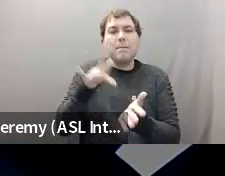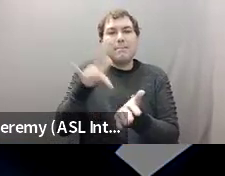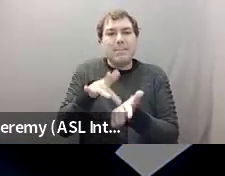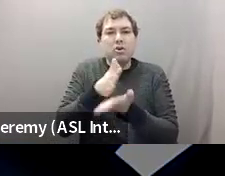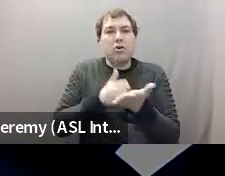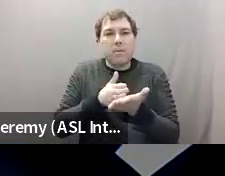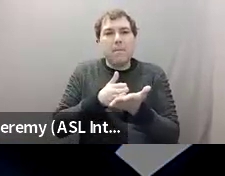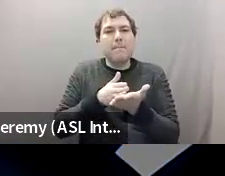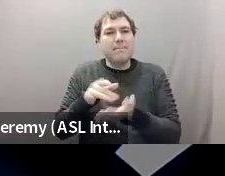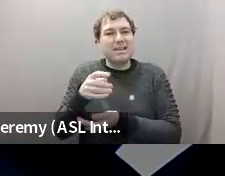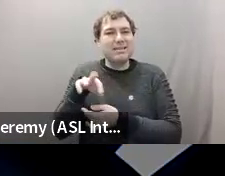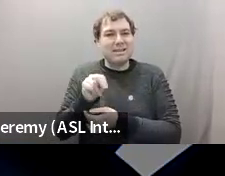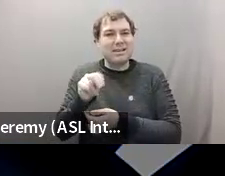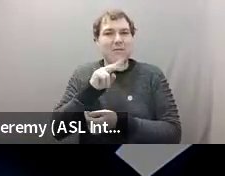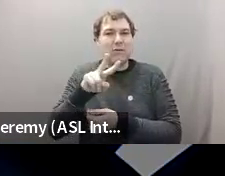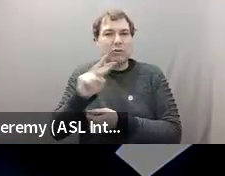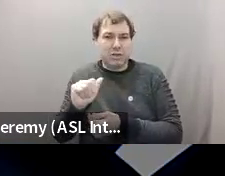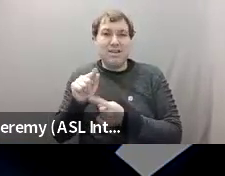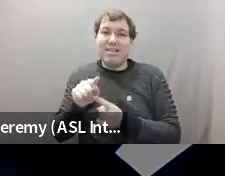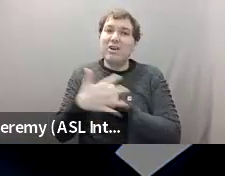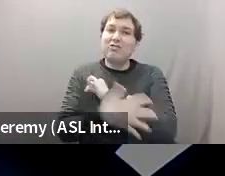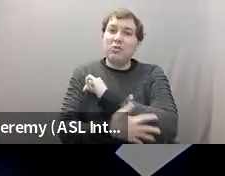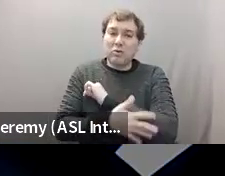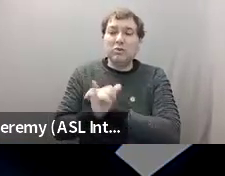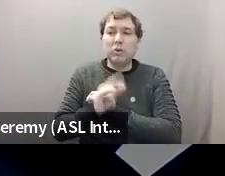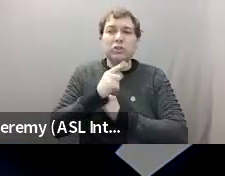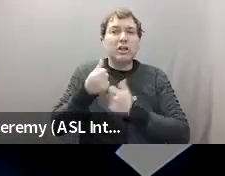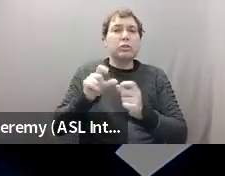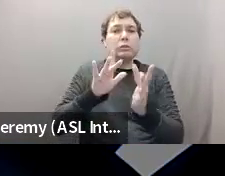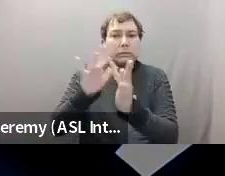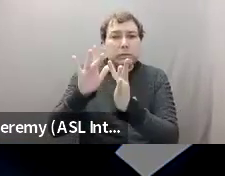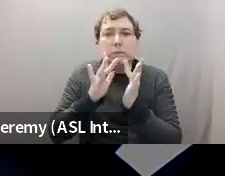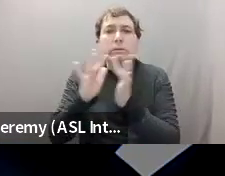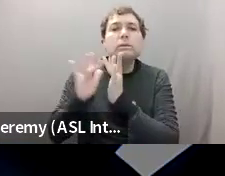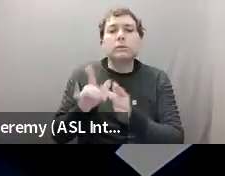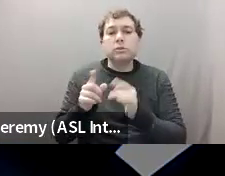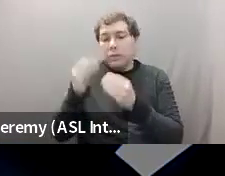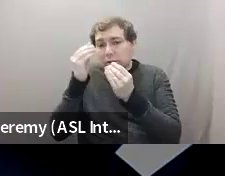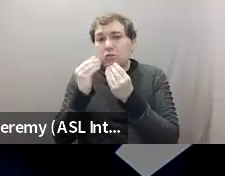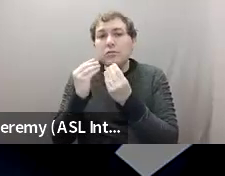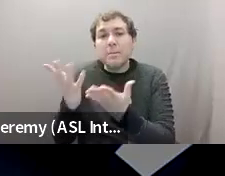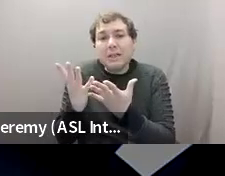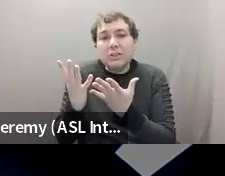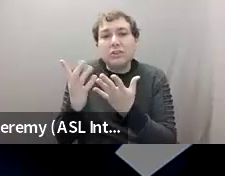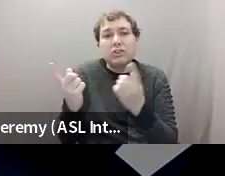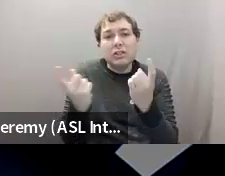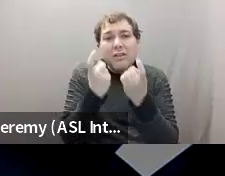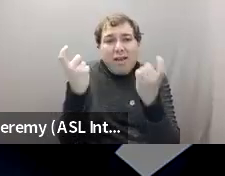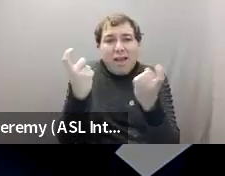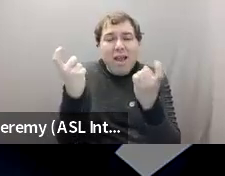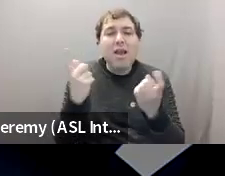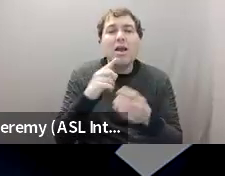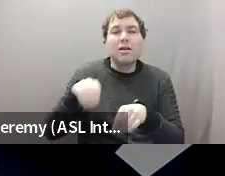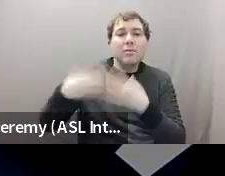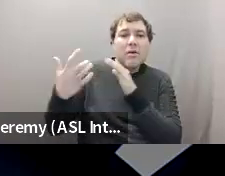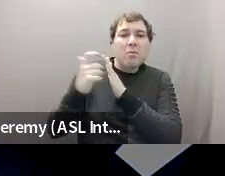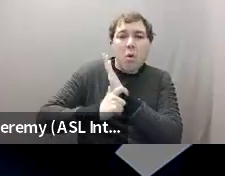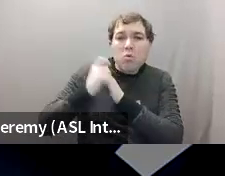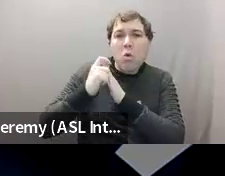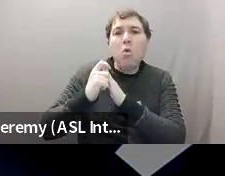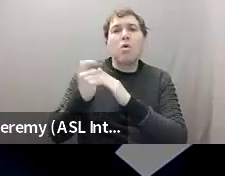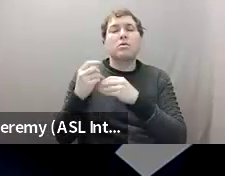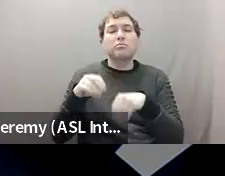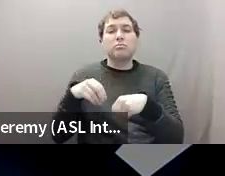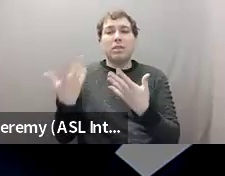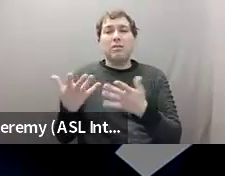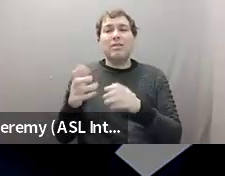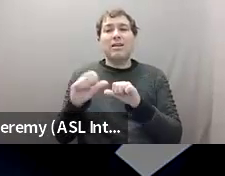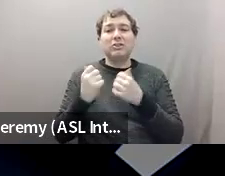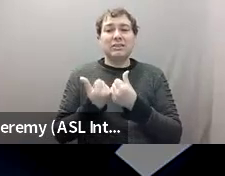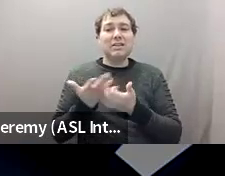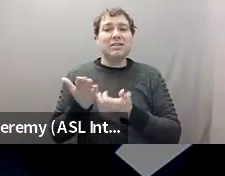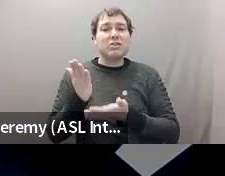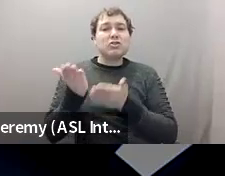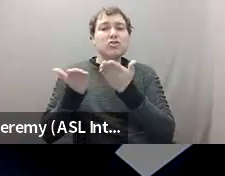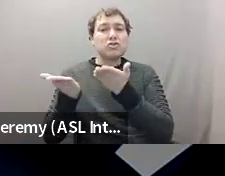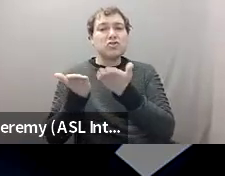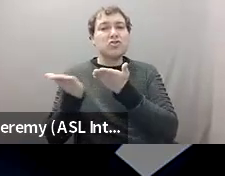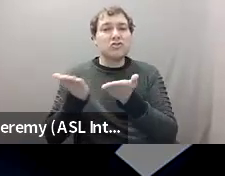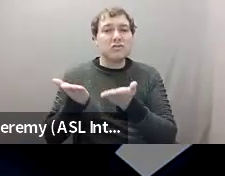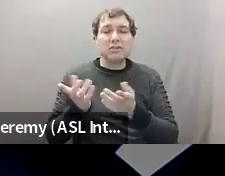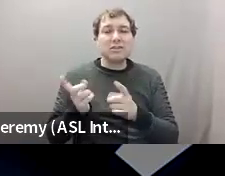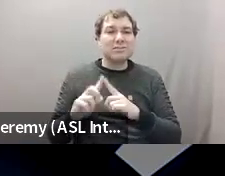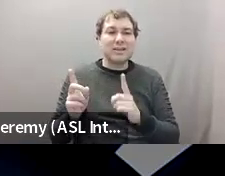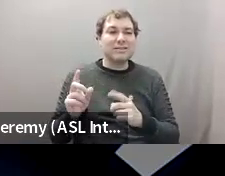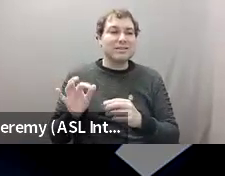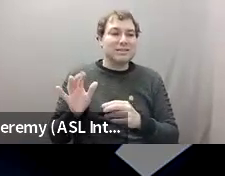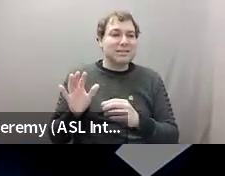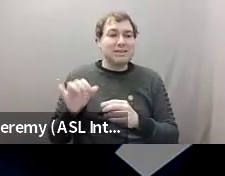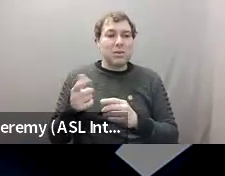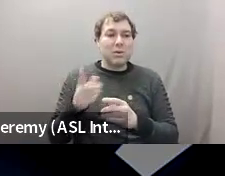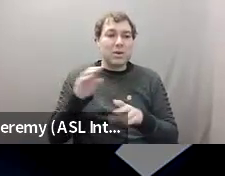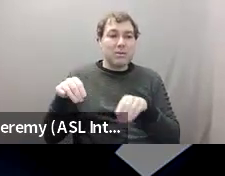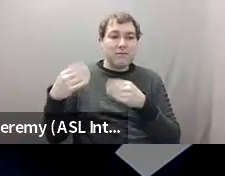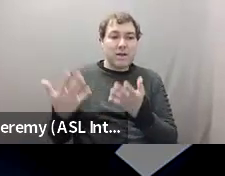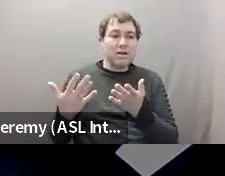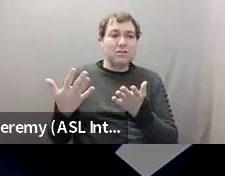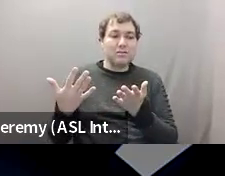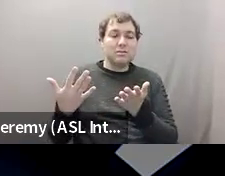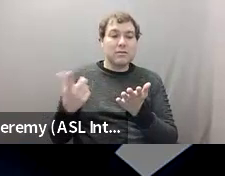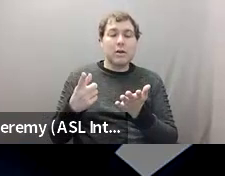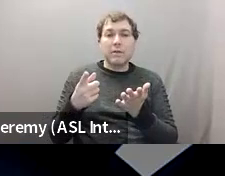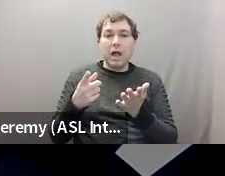Troy Bowser: That's a real rule area. We try to get out as much as possible. We attend like information fares to hand out our brochures and let people know about our agency and the services that we provide. But another one is that we provide a lot on word of mouth advertisement.